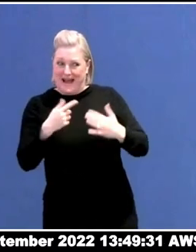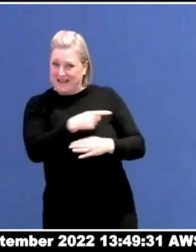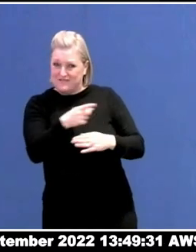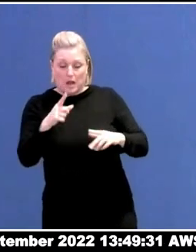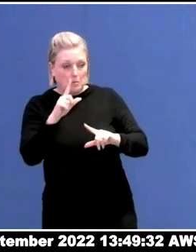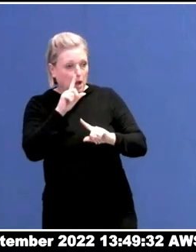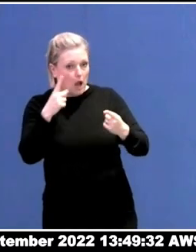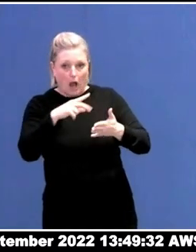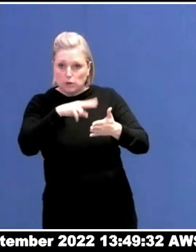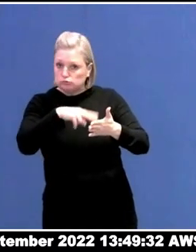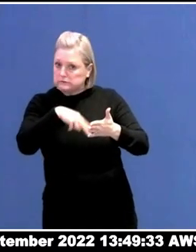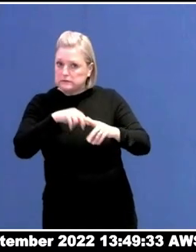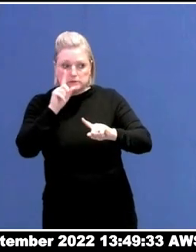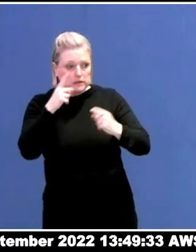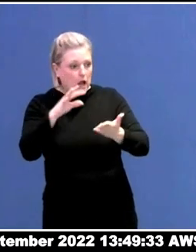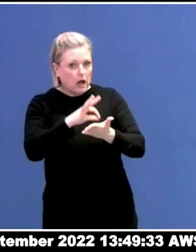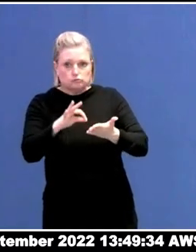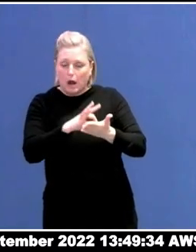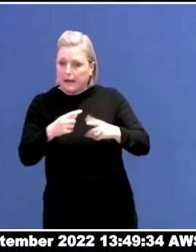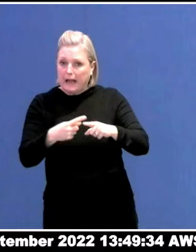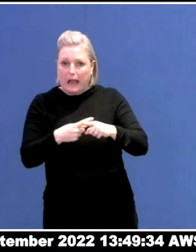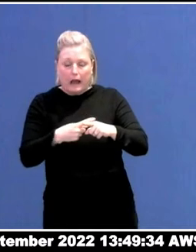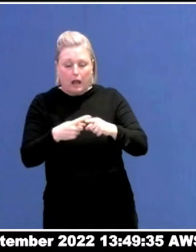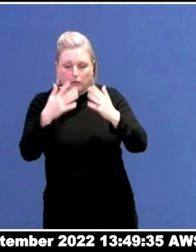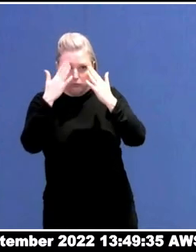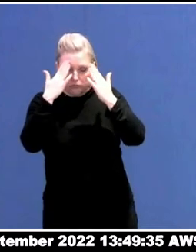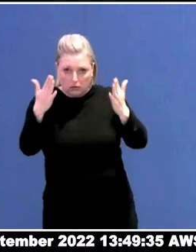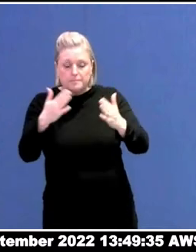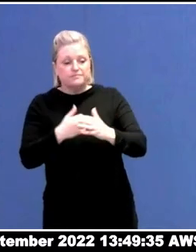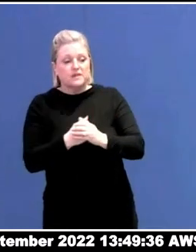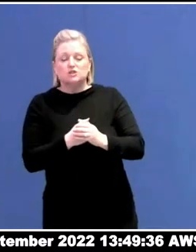They are - they are not given any educational opportunities. There is no assessment of their baseline.